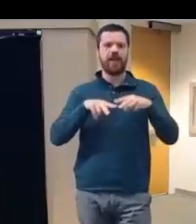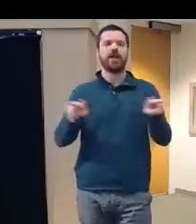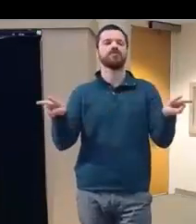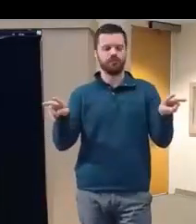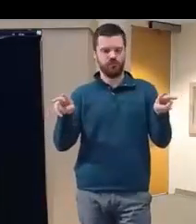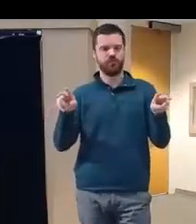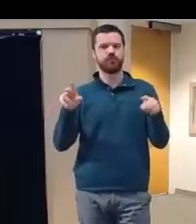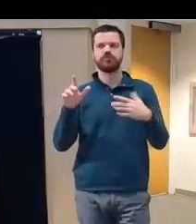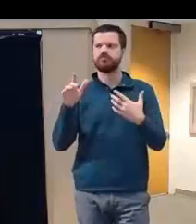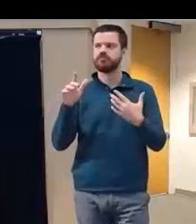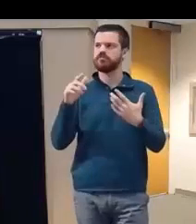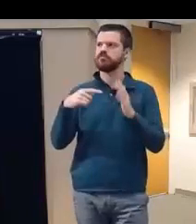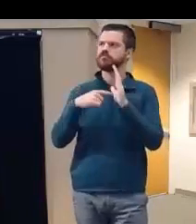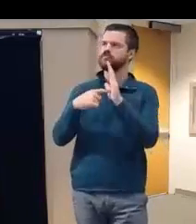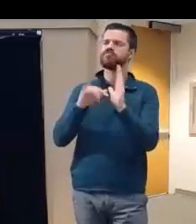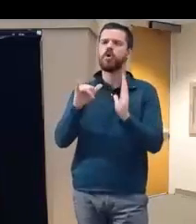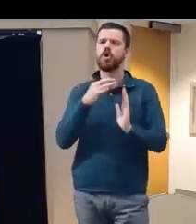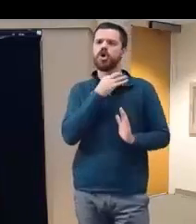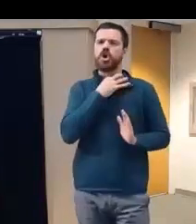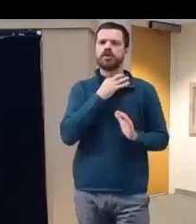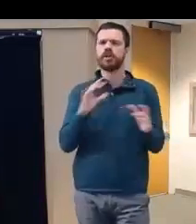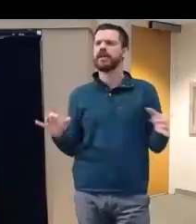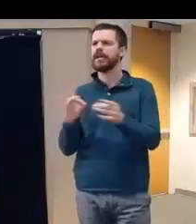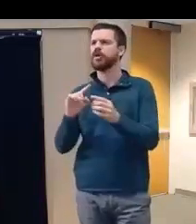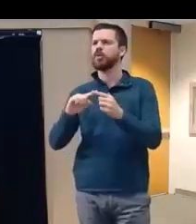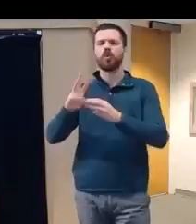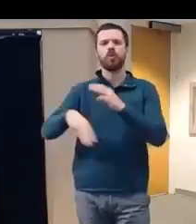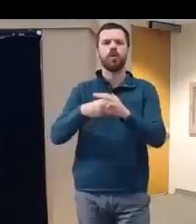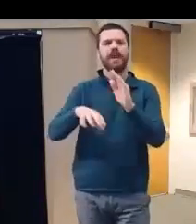to demonstrating a sense of curiosity and connection to the world outside of ourselves